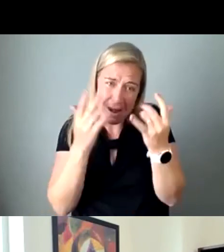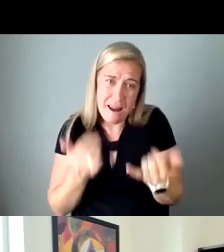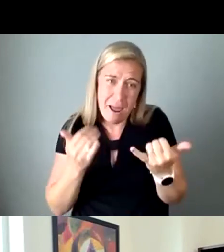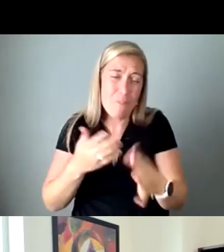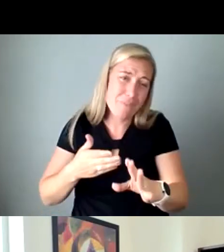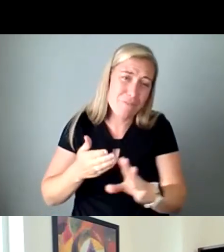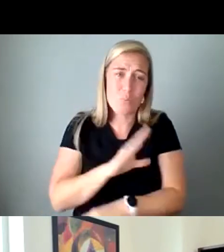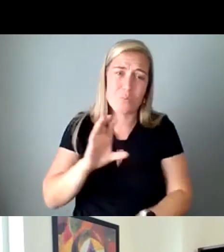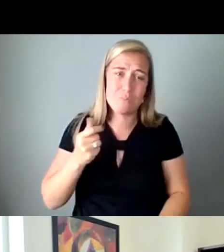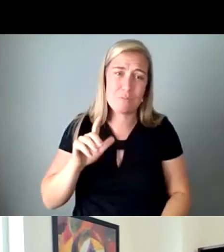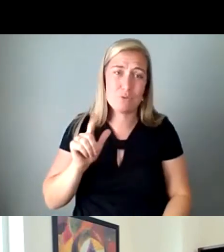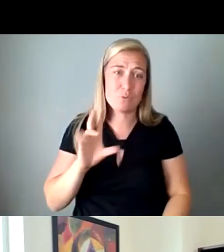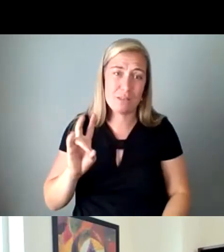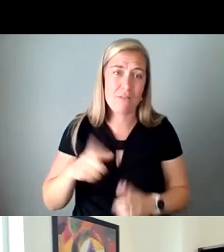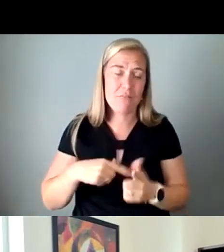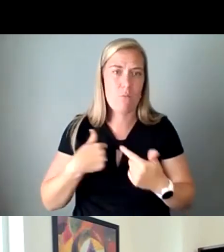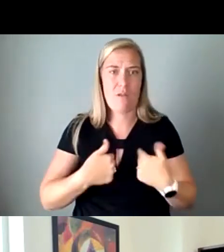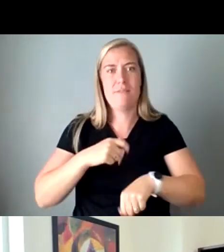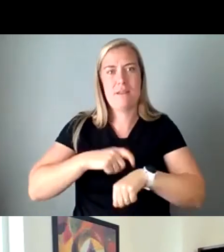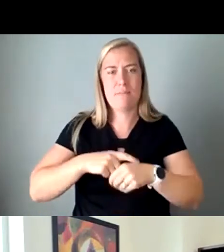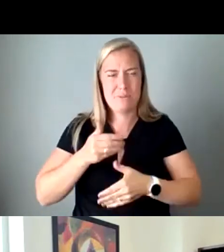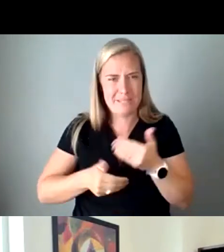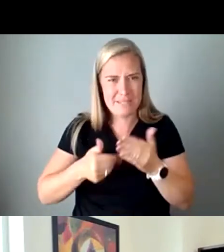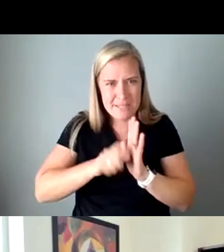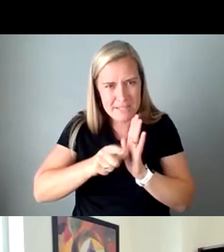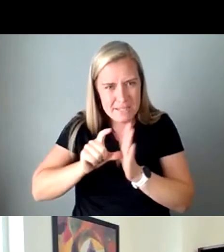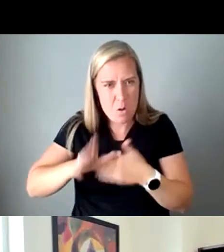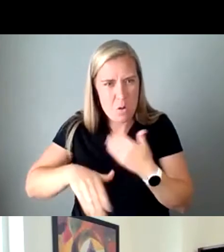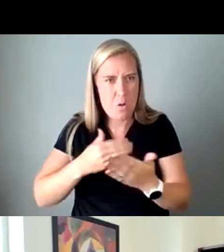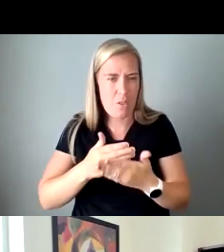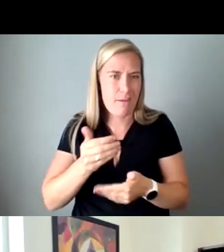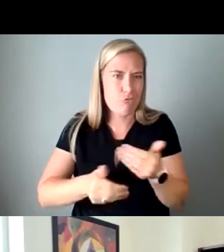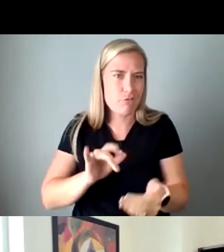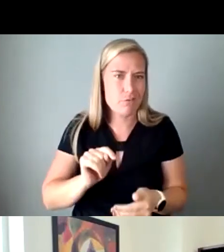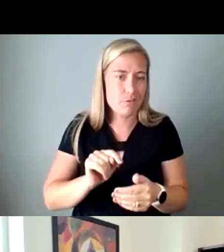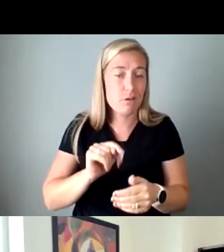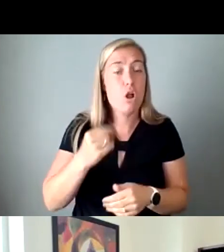and give us time to to look at them and process them. The reasonable accommodation process